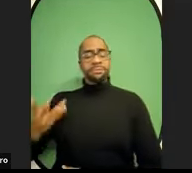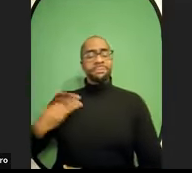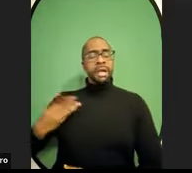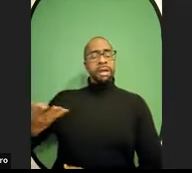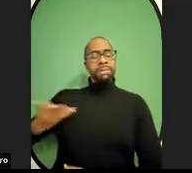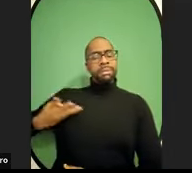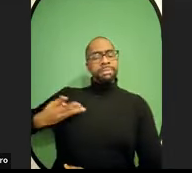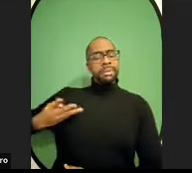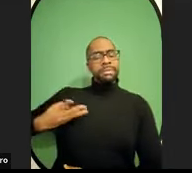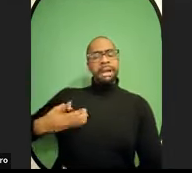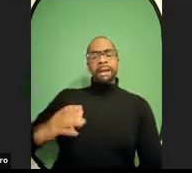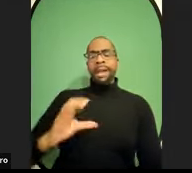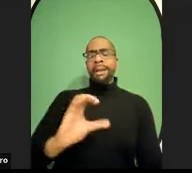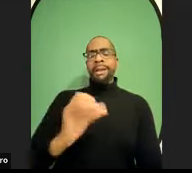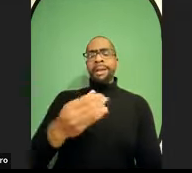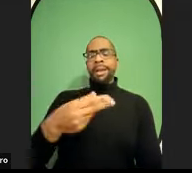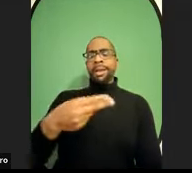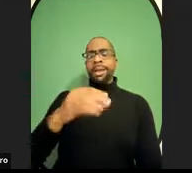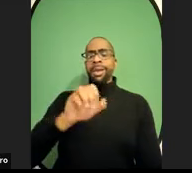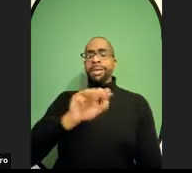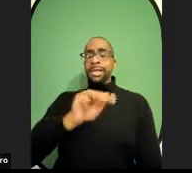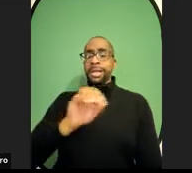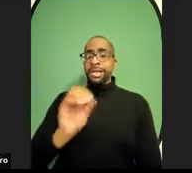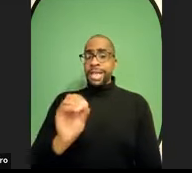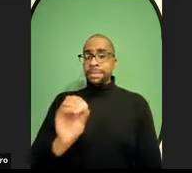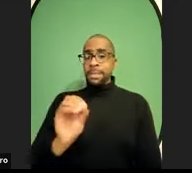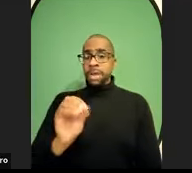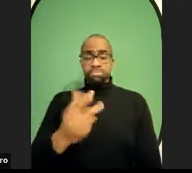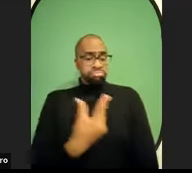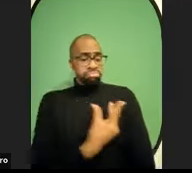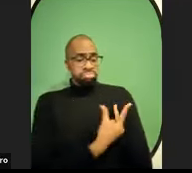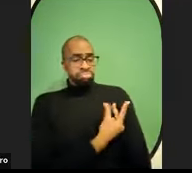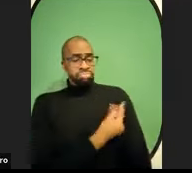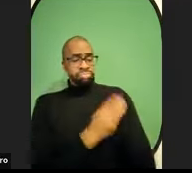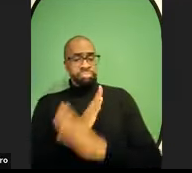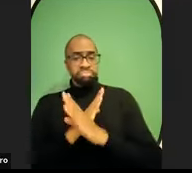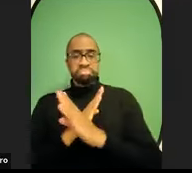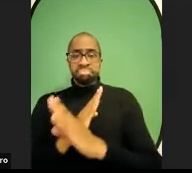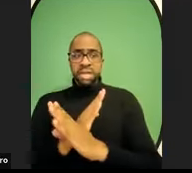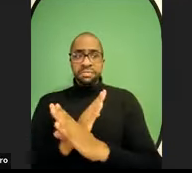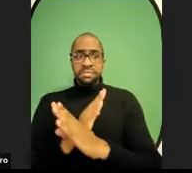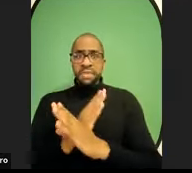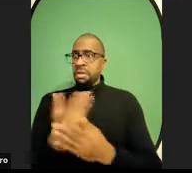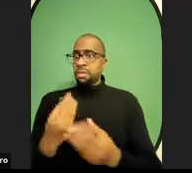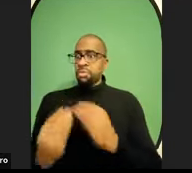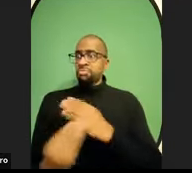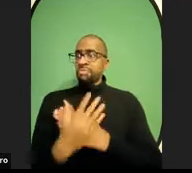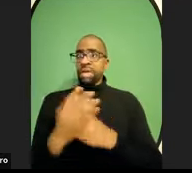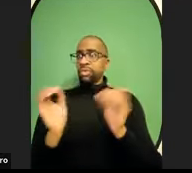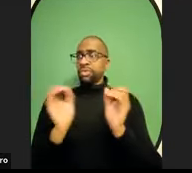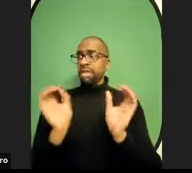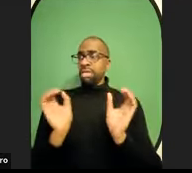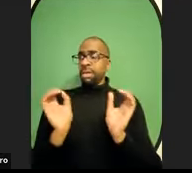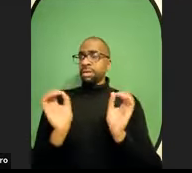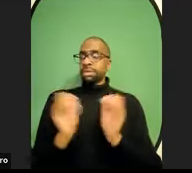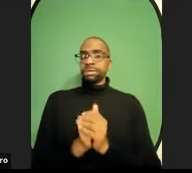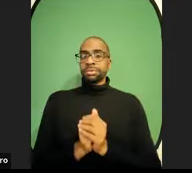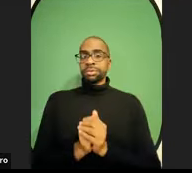population you know the patients that are in chemotherapy that are extremely museum for us. ress have been receiving the vaccine ress have been receiving the vaccine without any effects,